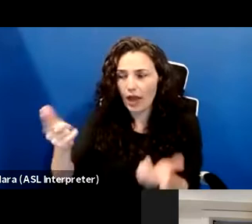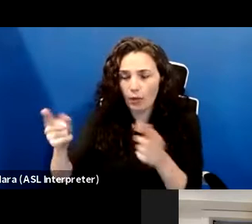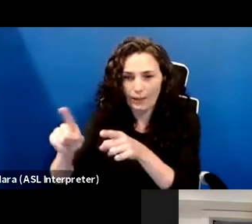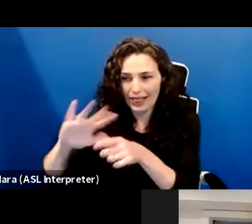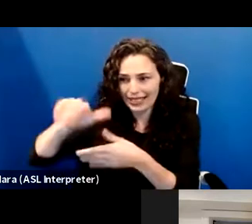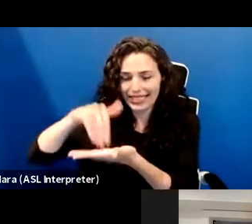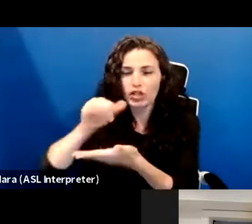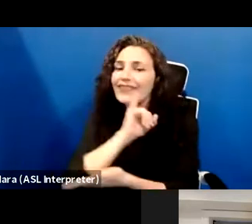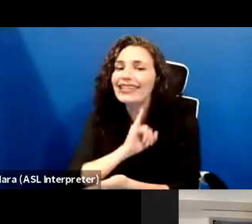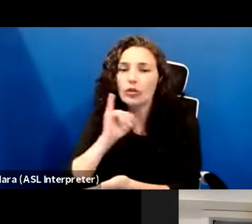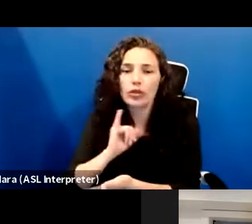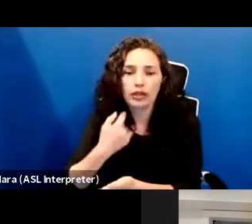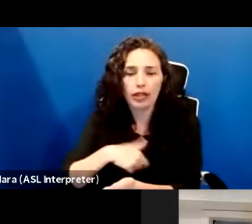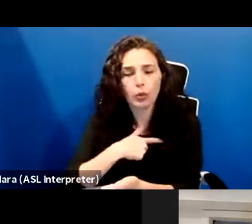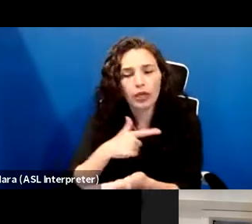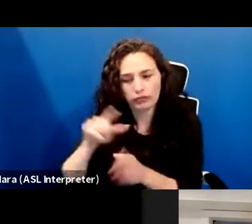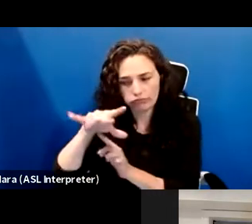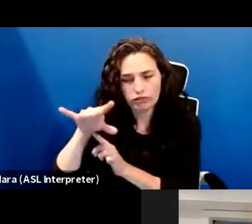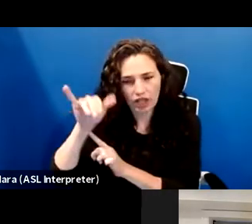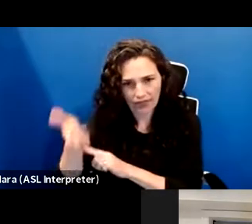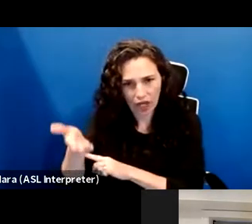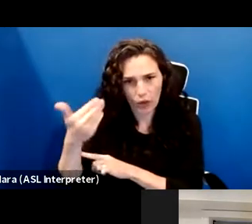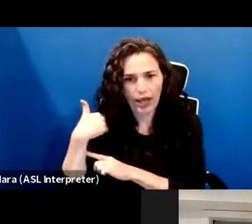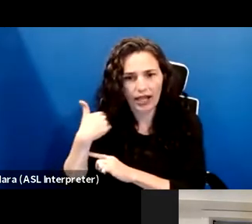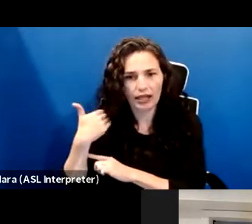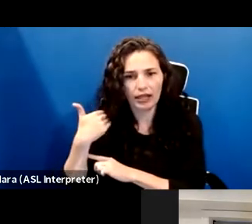And we had a very strong connection to the hospital,